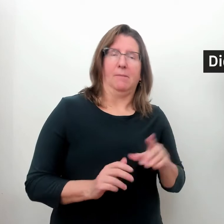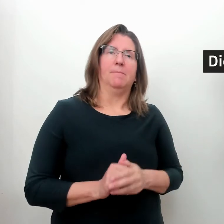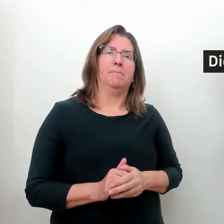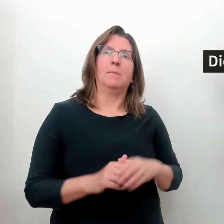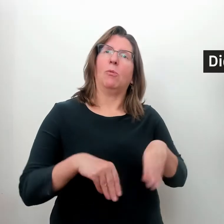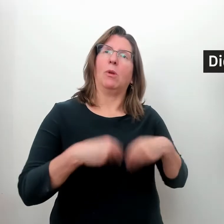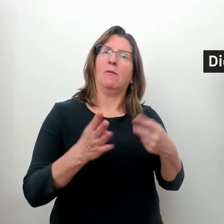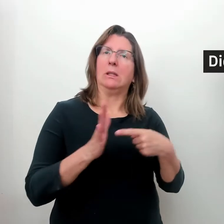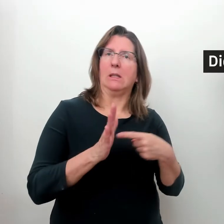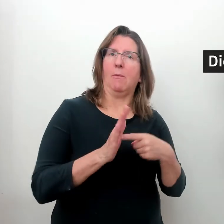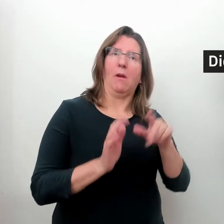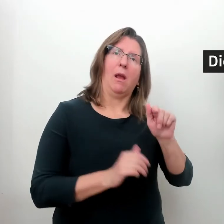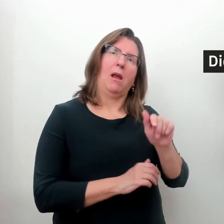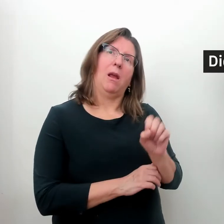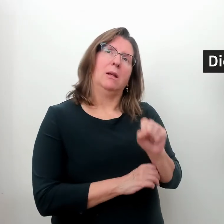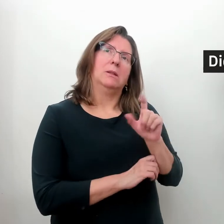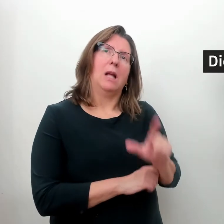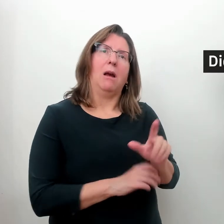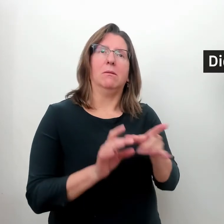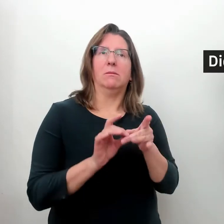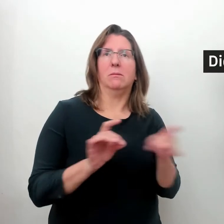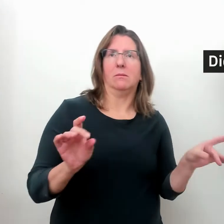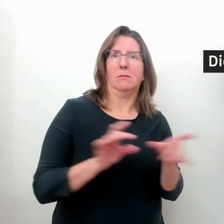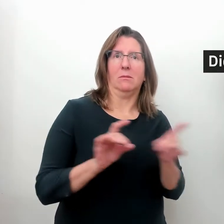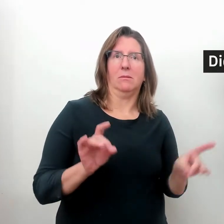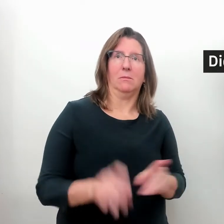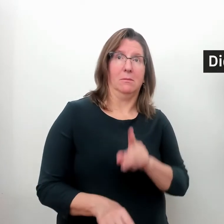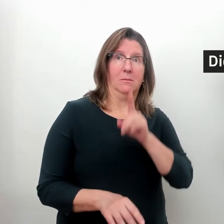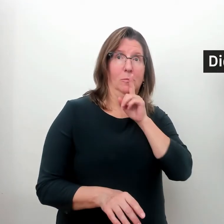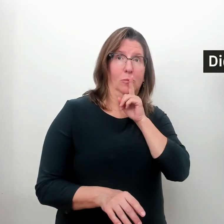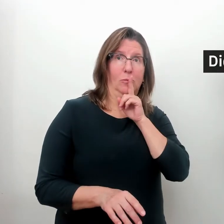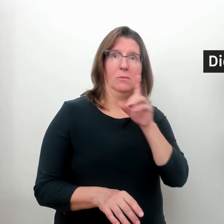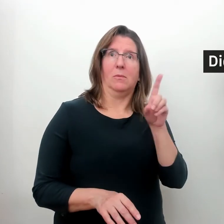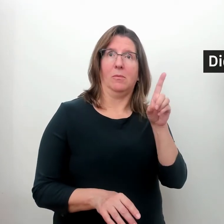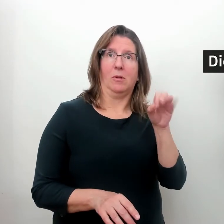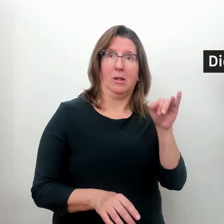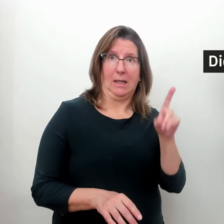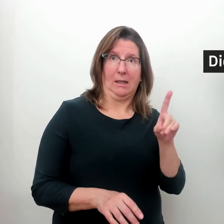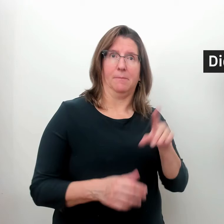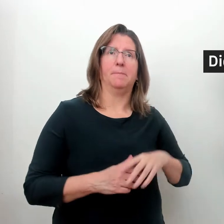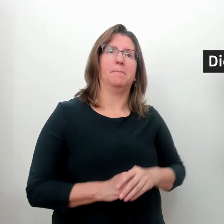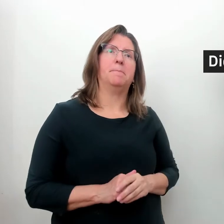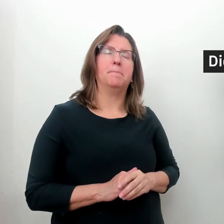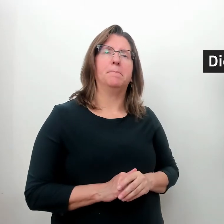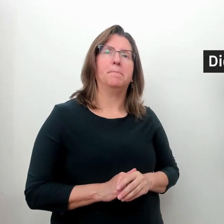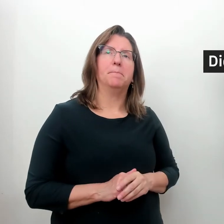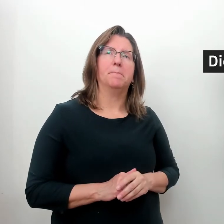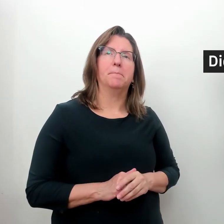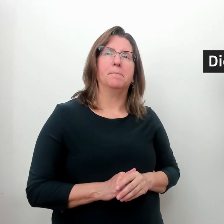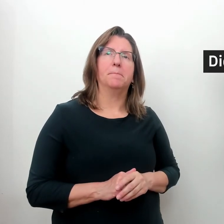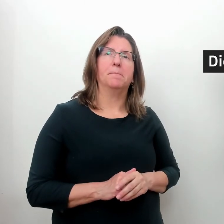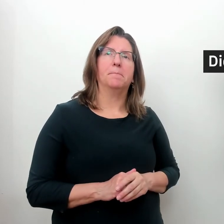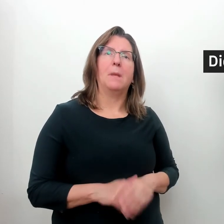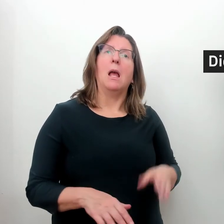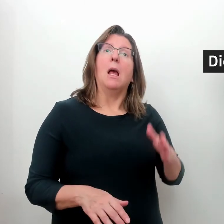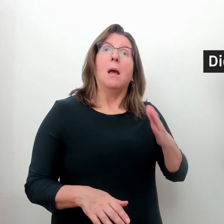In ASL I'll sign this sentence 'Did you give Mustafa my number?' WITHOUT the word 'did.'